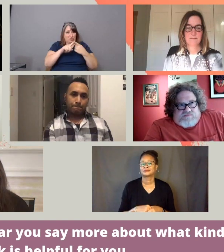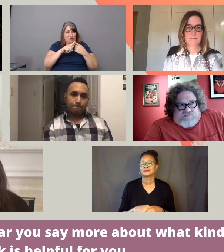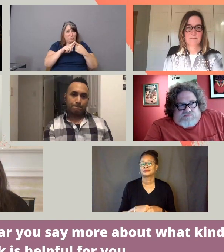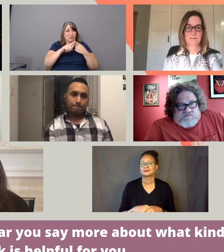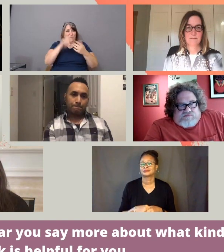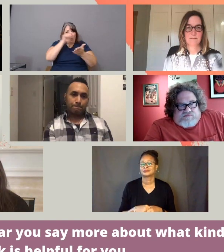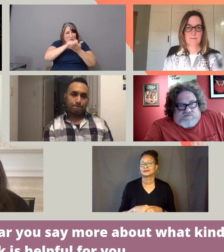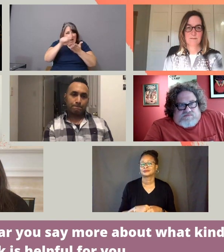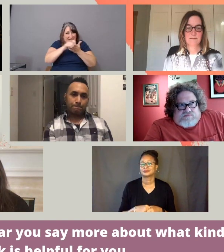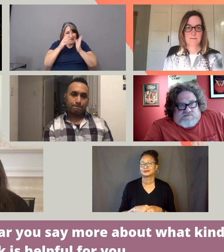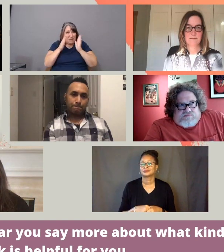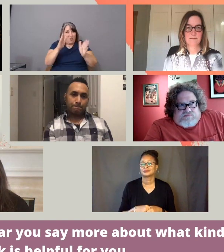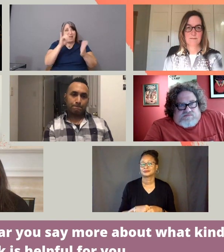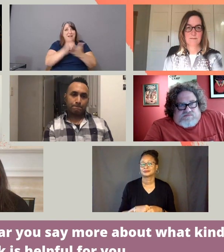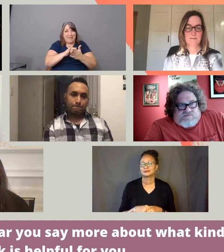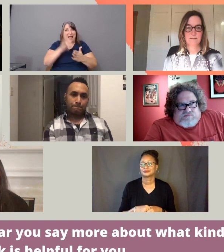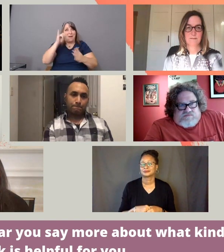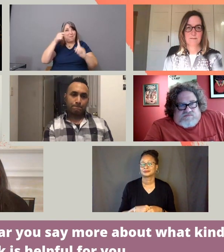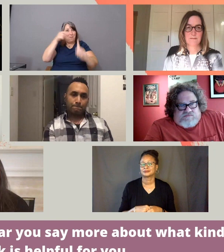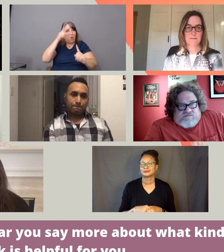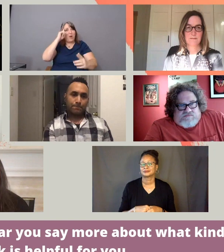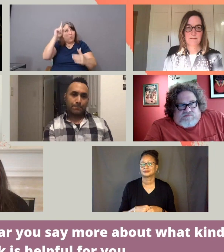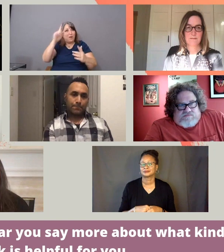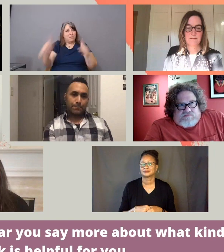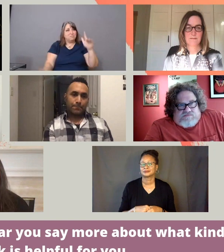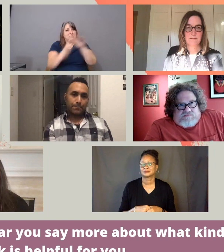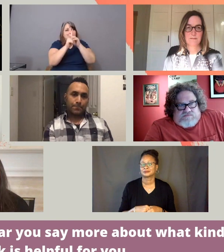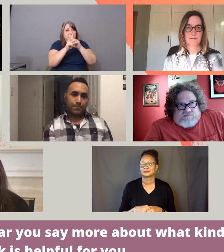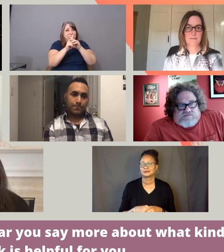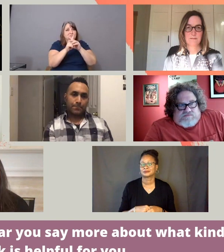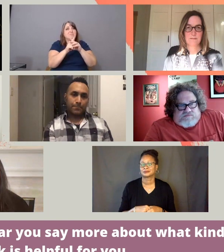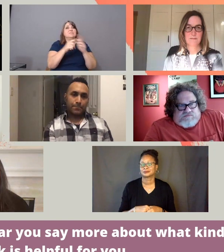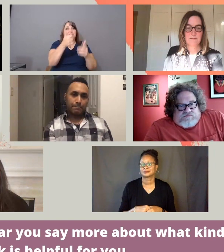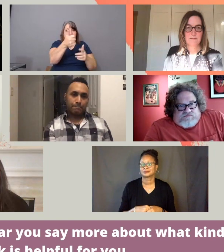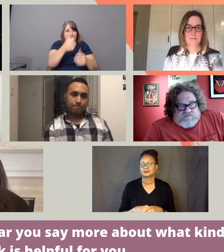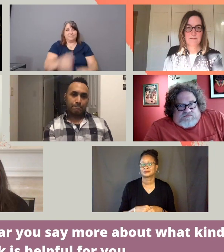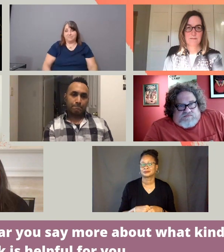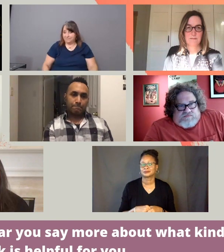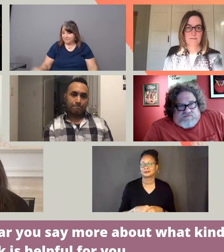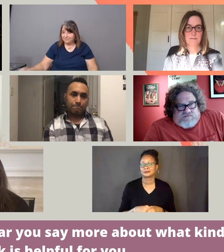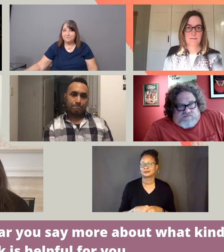that x comes to the fore, right. I may have been totally focused on z,